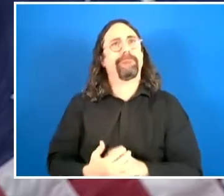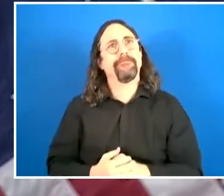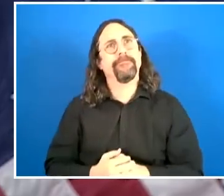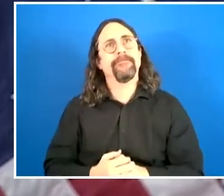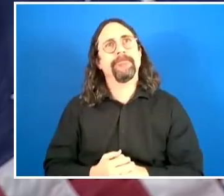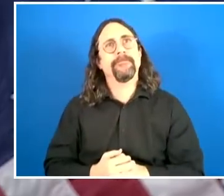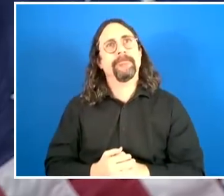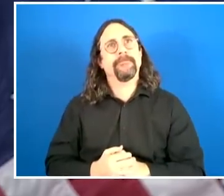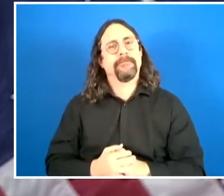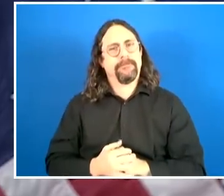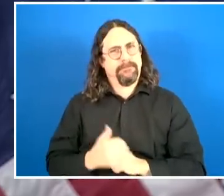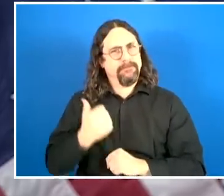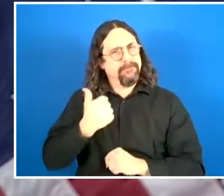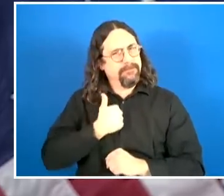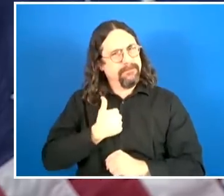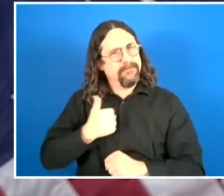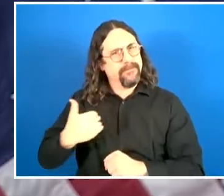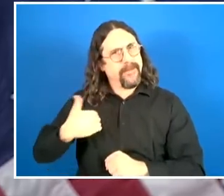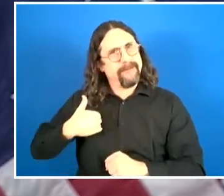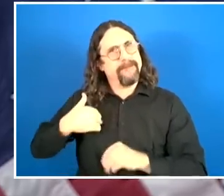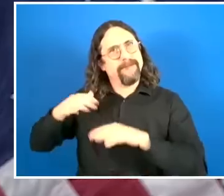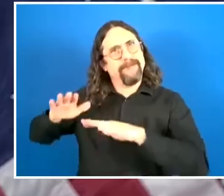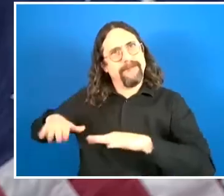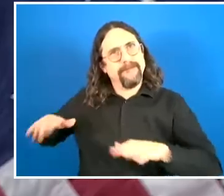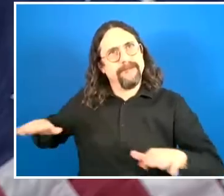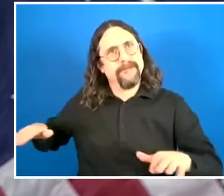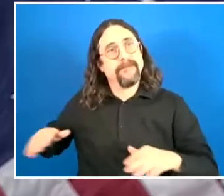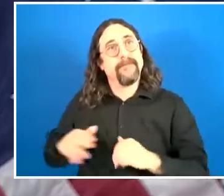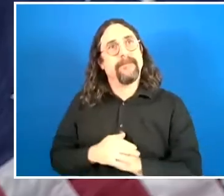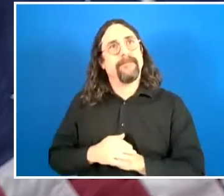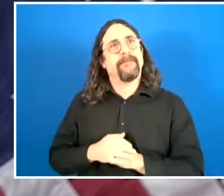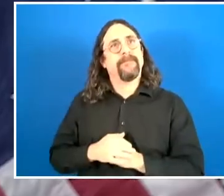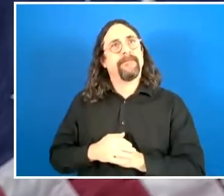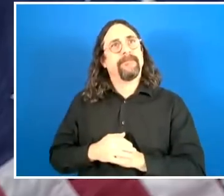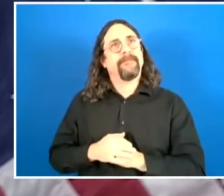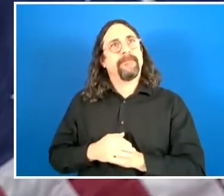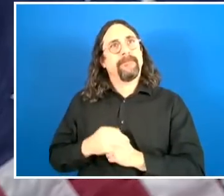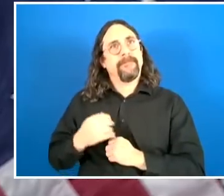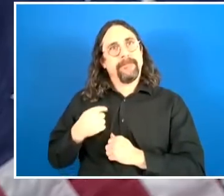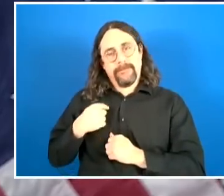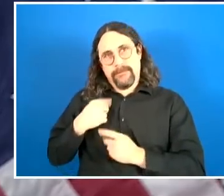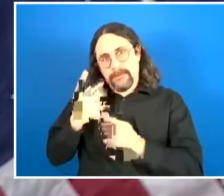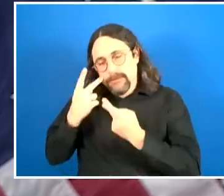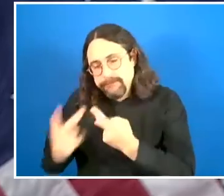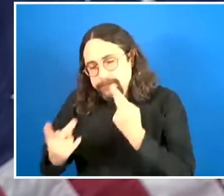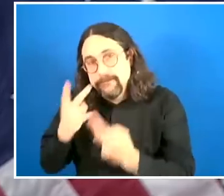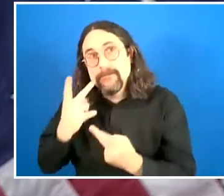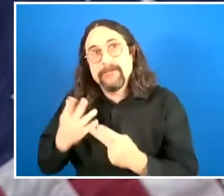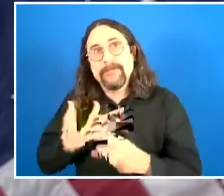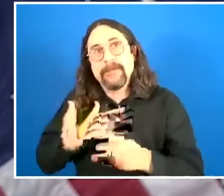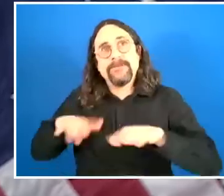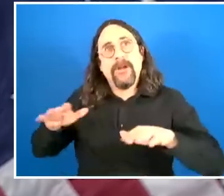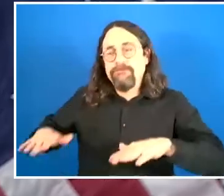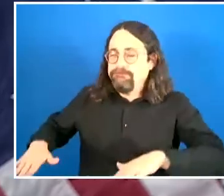HAD AS A PARENT AND WHAT MY KIDS WENT THROUGH AND NOW WHAT I EVEN SEEFR OM THEM AT